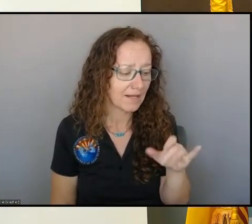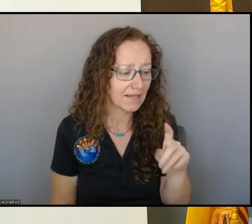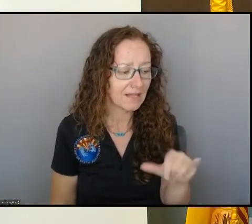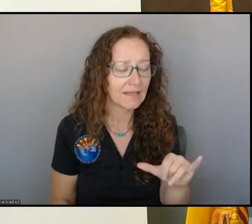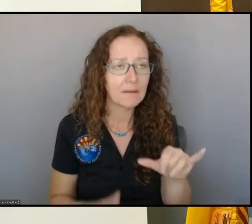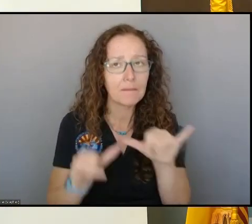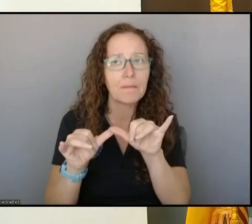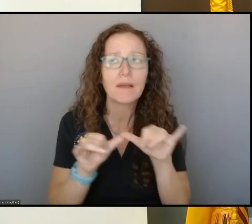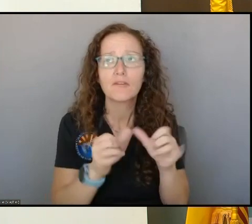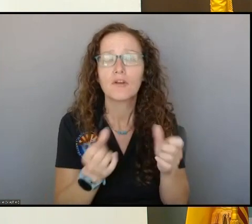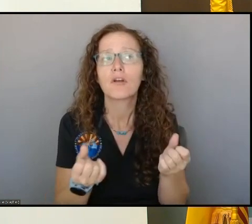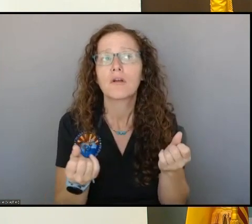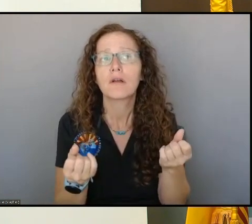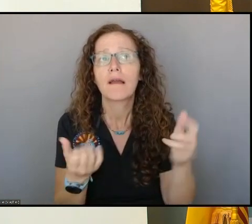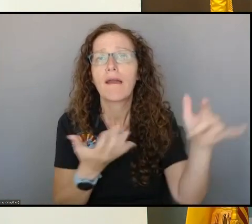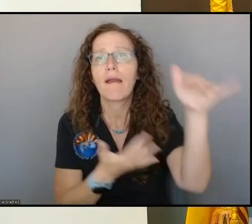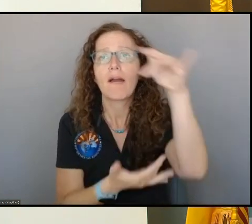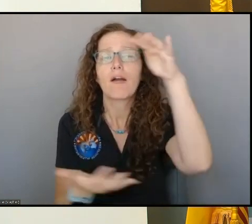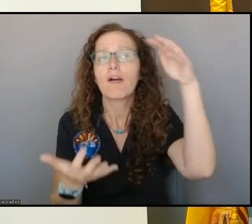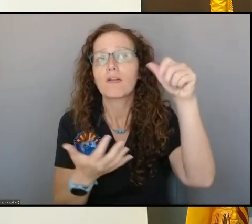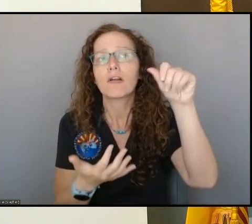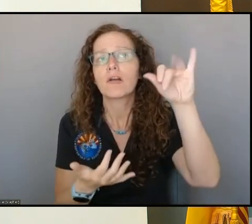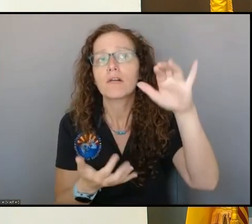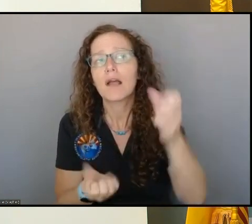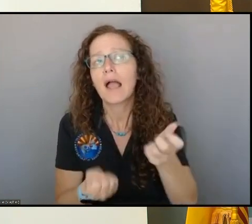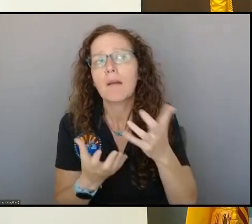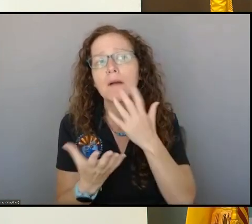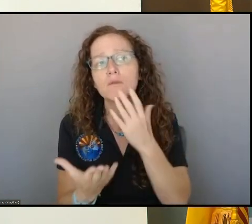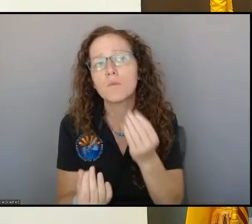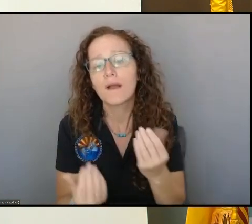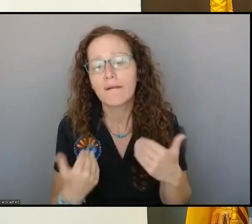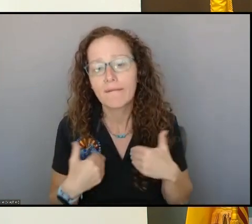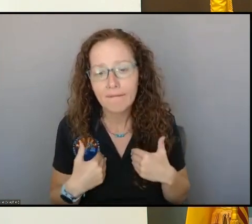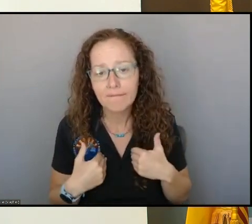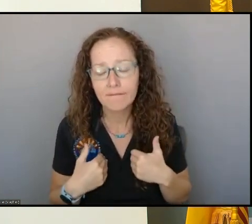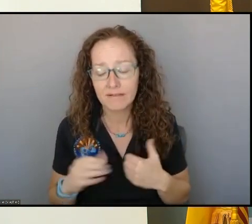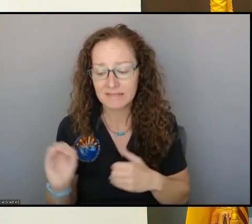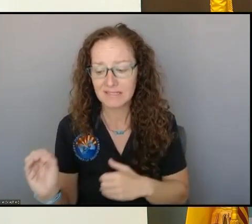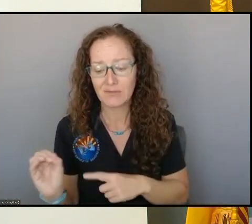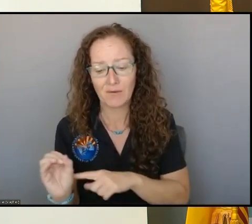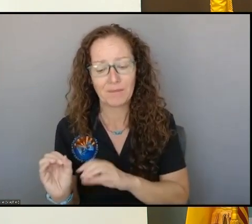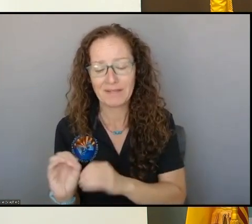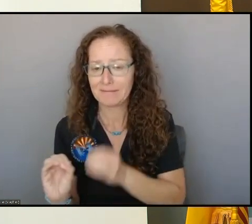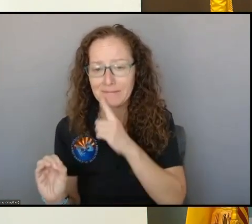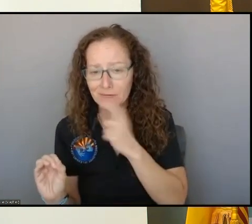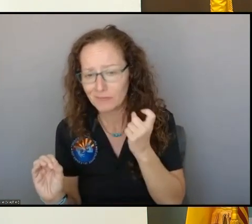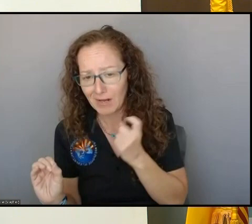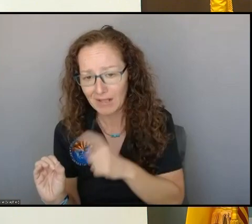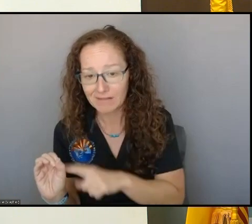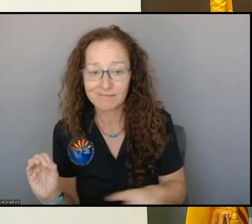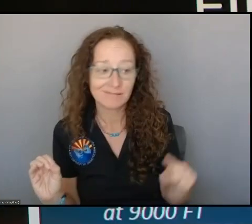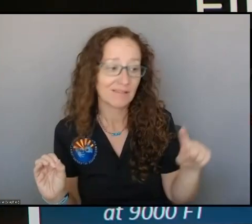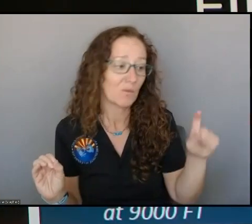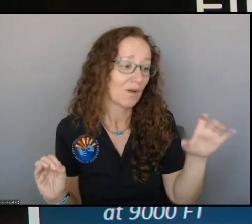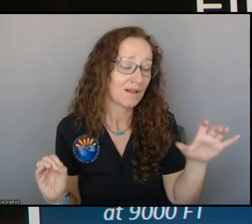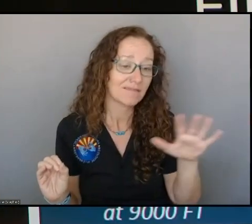these lower numbers are really dry, and the higher numbers are more moisture. So in the mornings when we want that